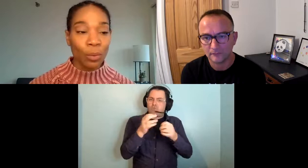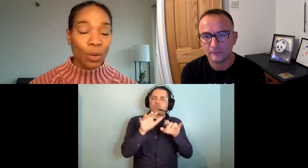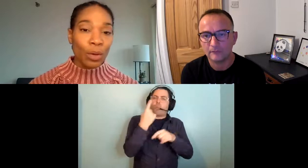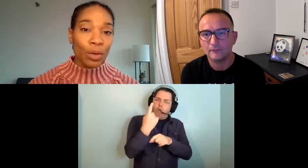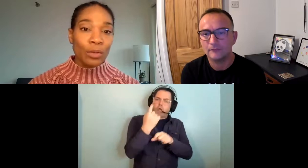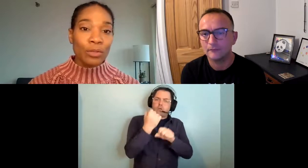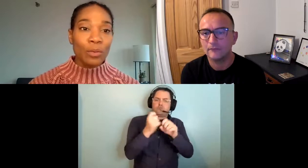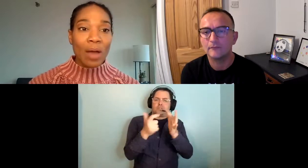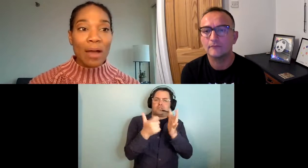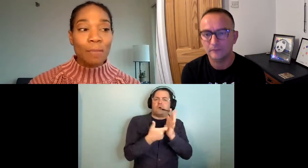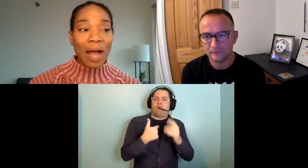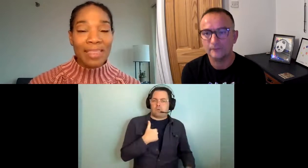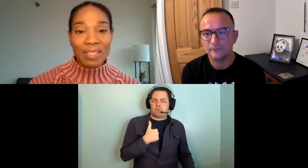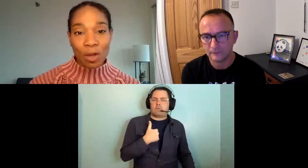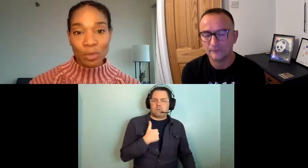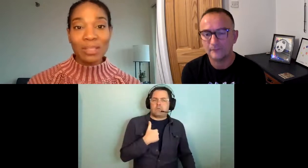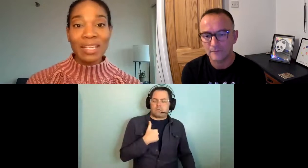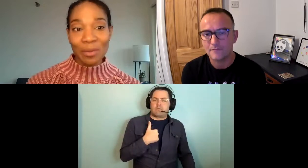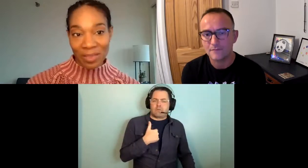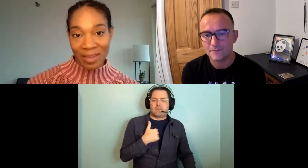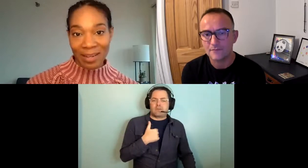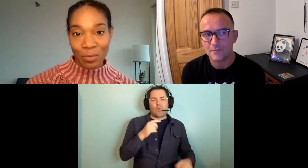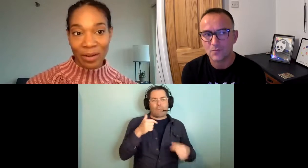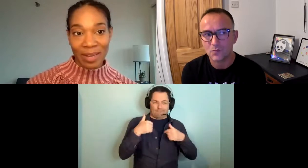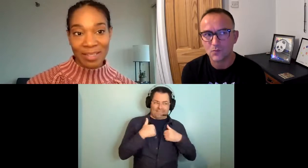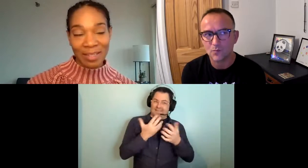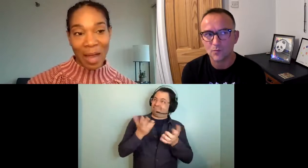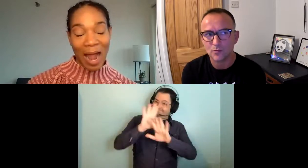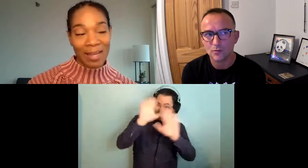little more context now we are all involved in this